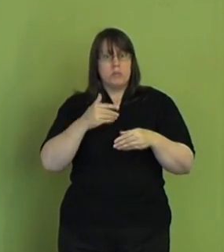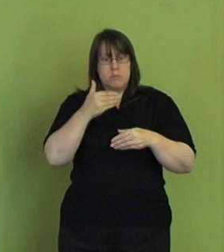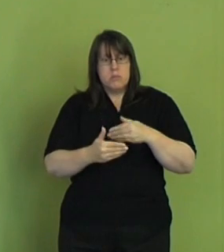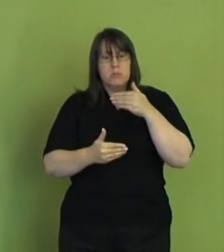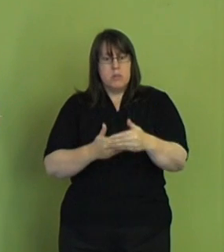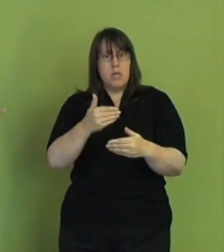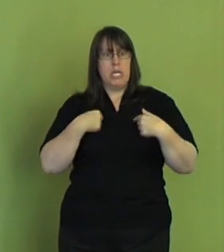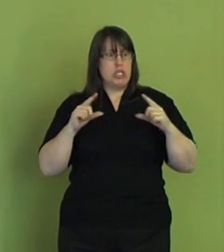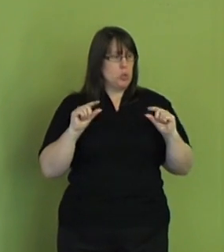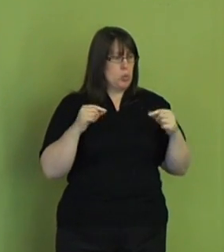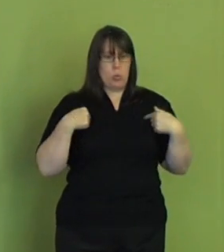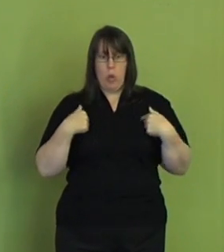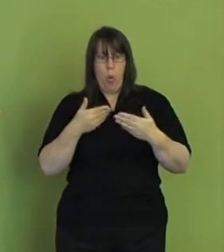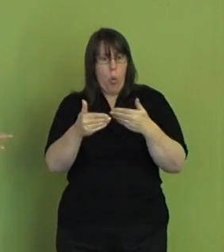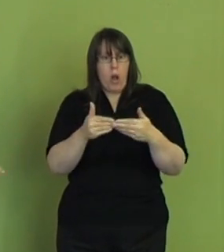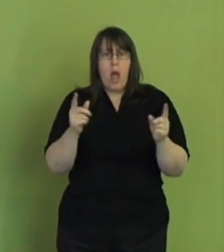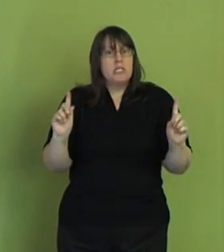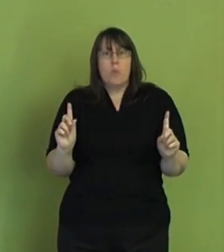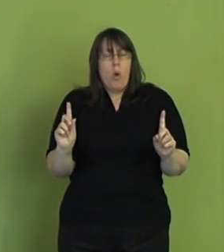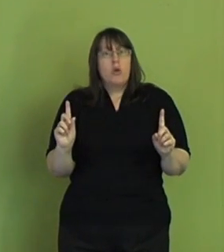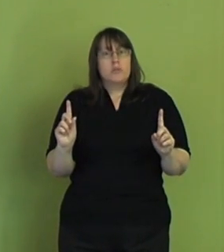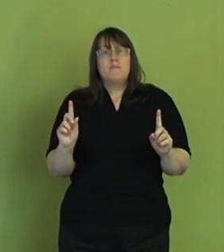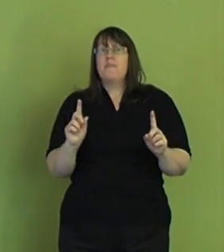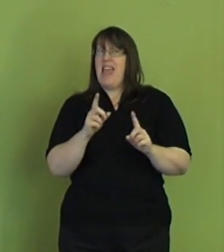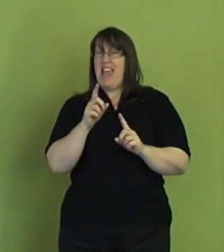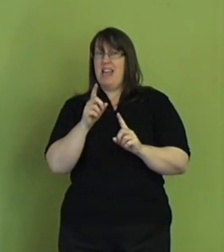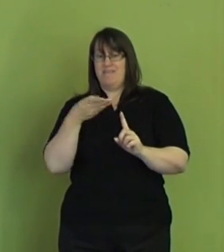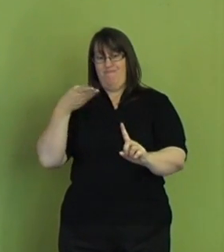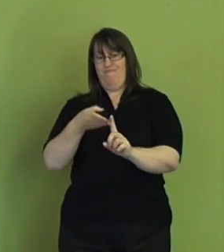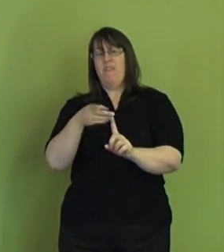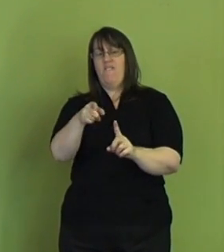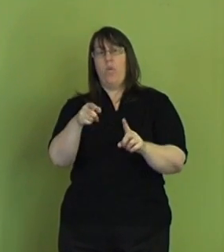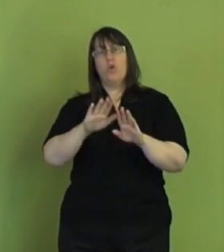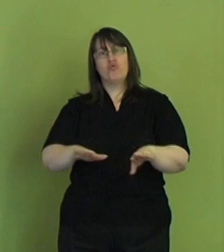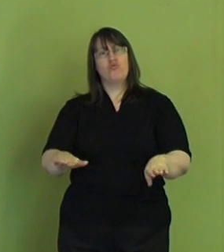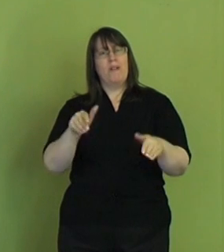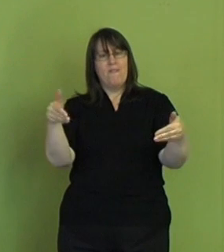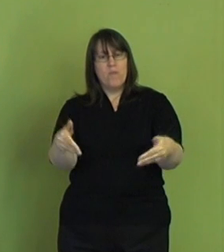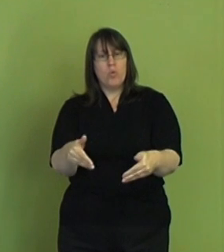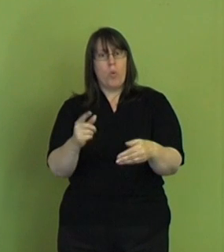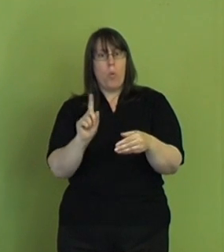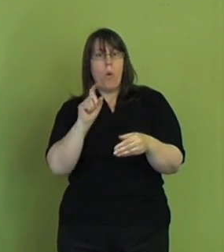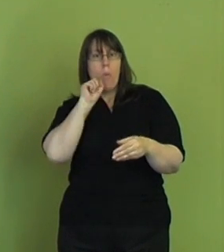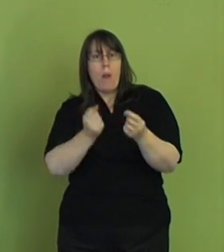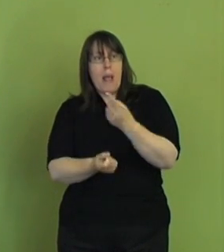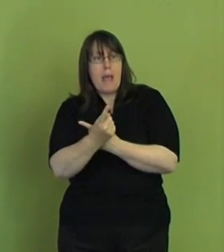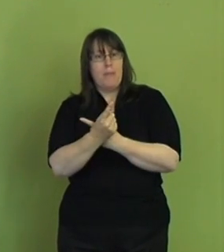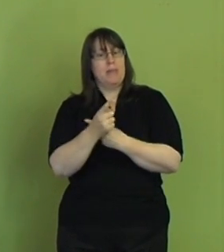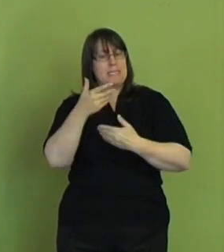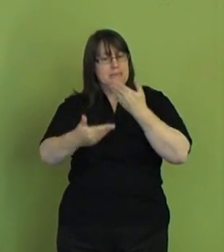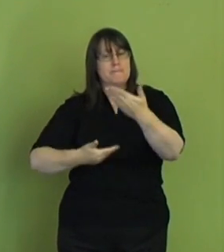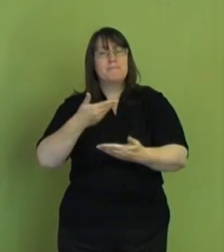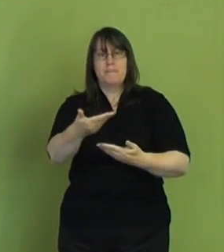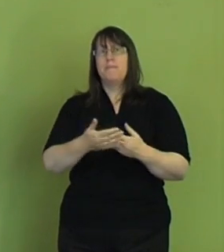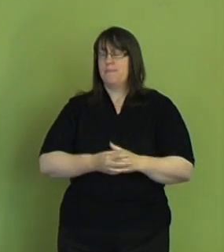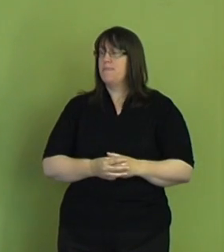and what will happen, particularly for children.